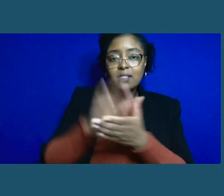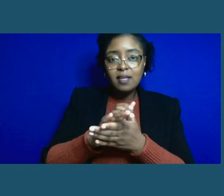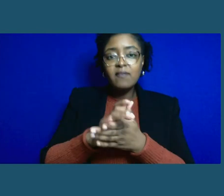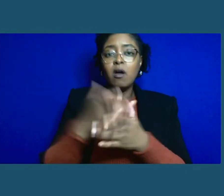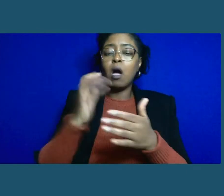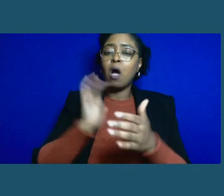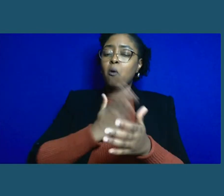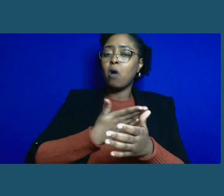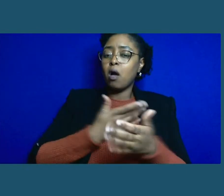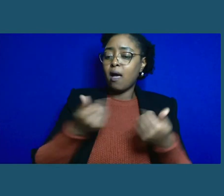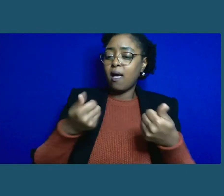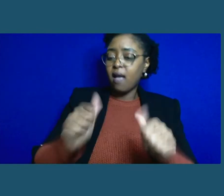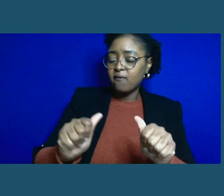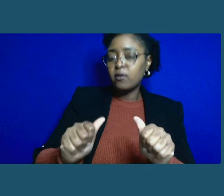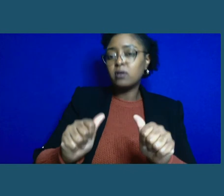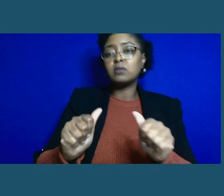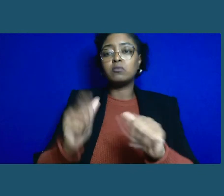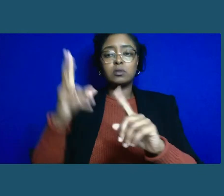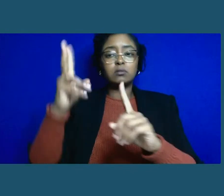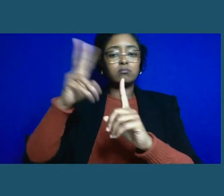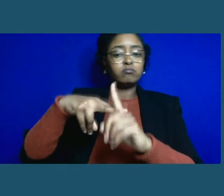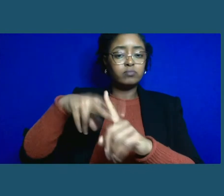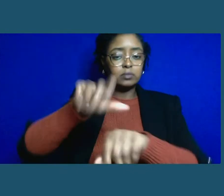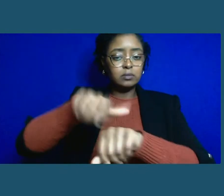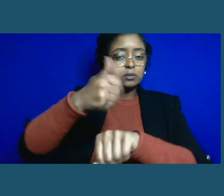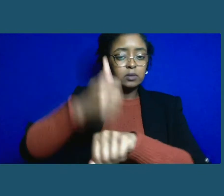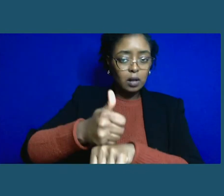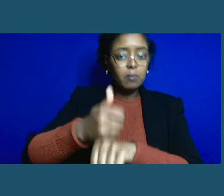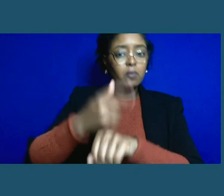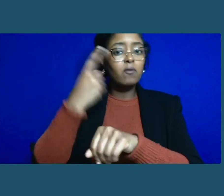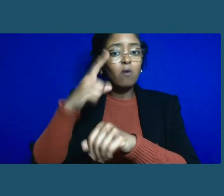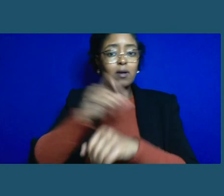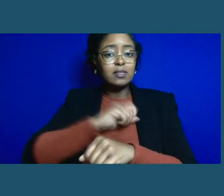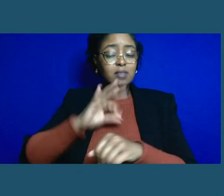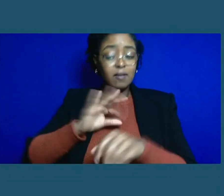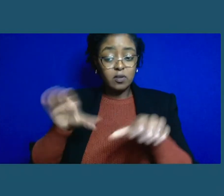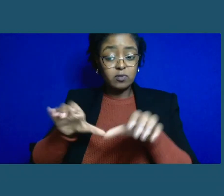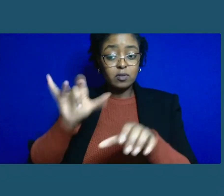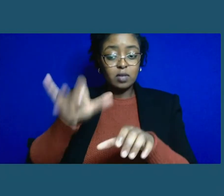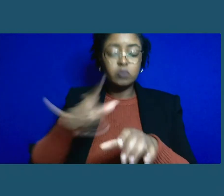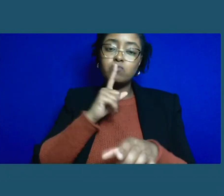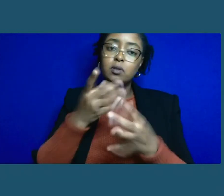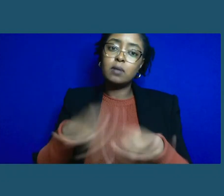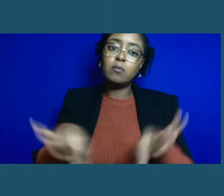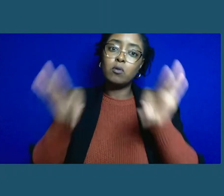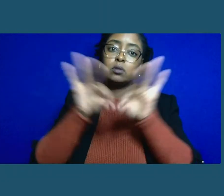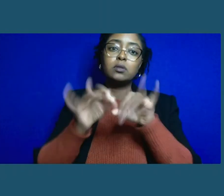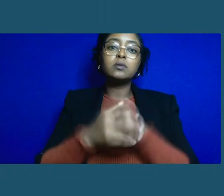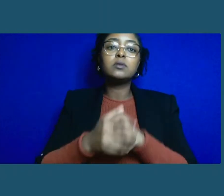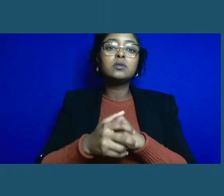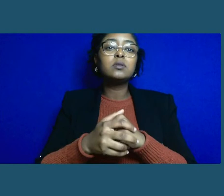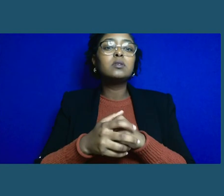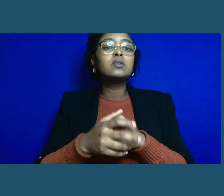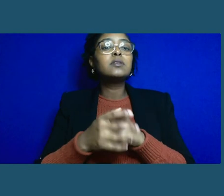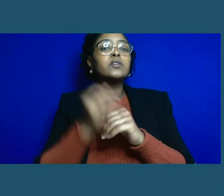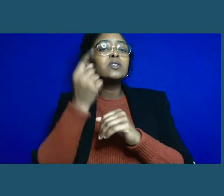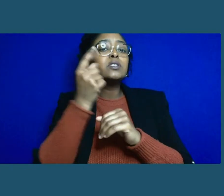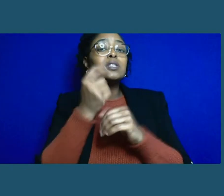again, I believe that that the efforts that we put in place to build the capacity of the staff